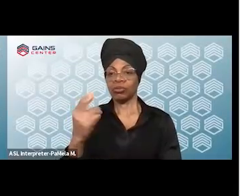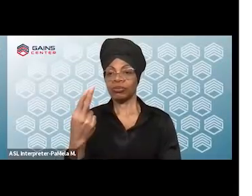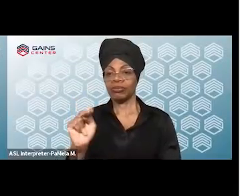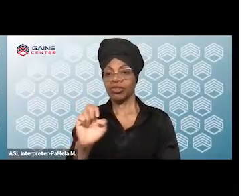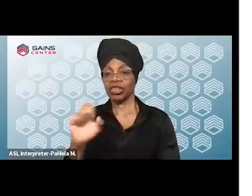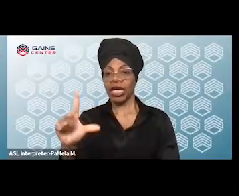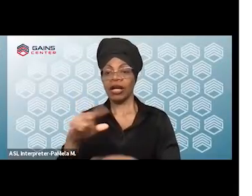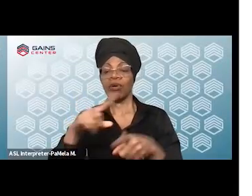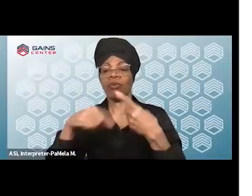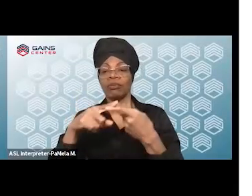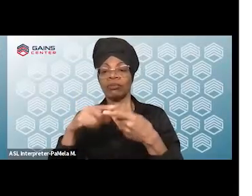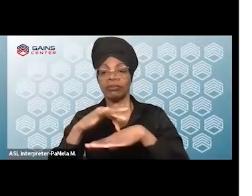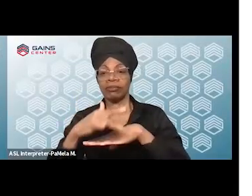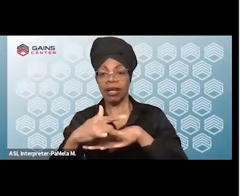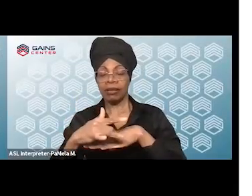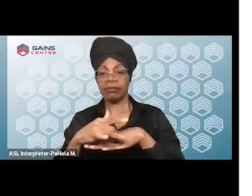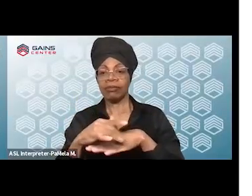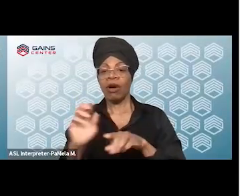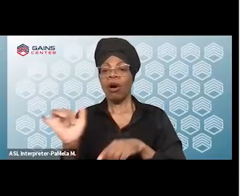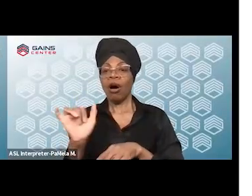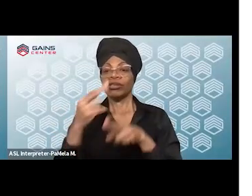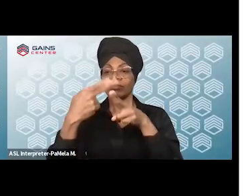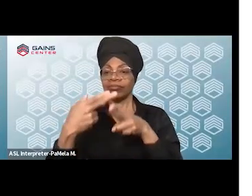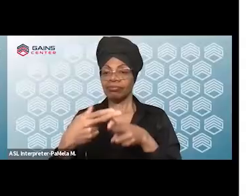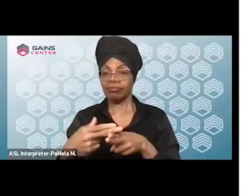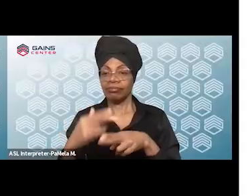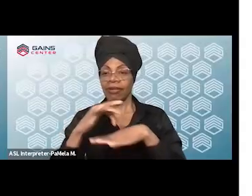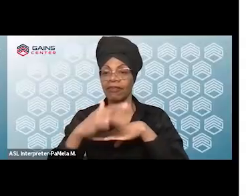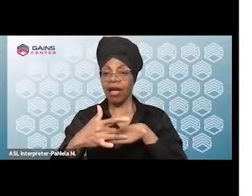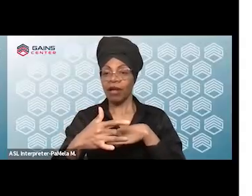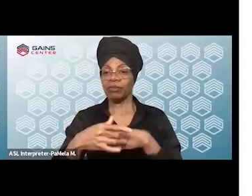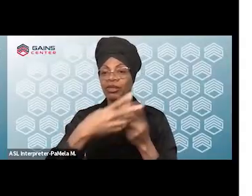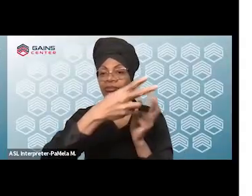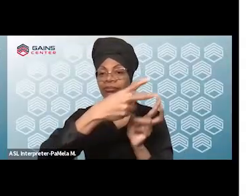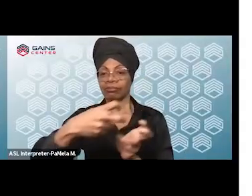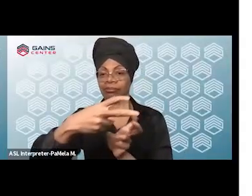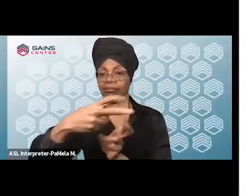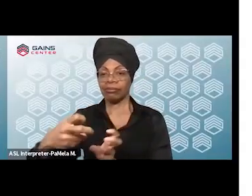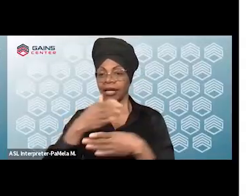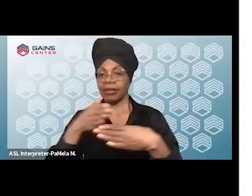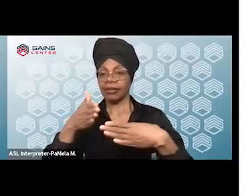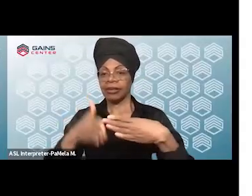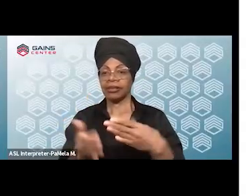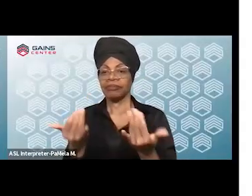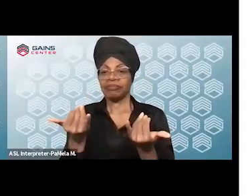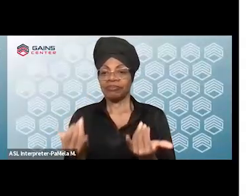A certificate of attendance is also available to be downloaded at the end of today's webinar. Please note that this certificate